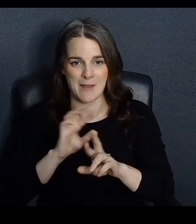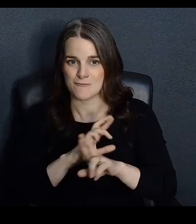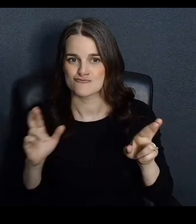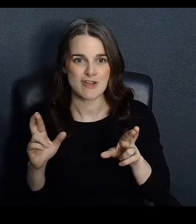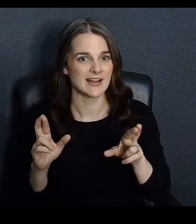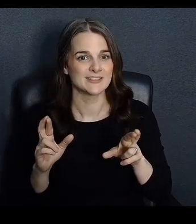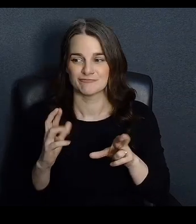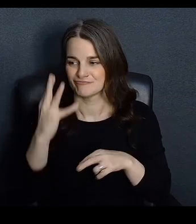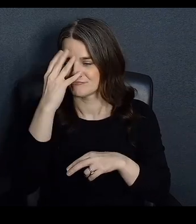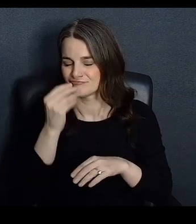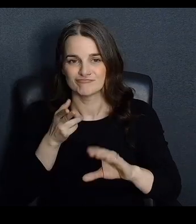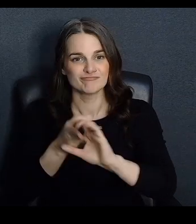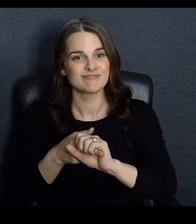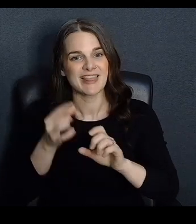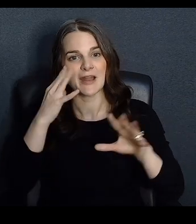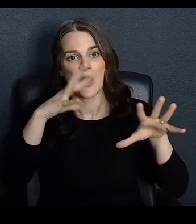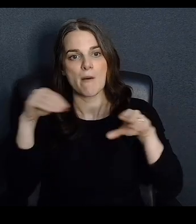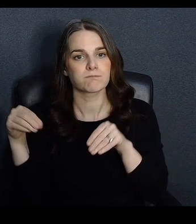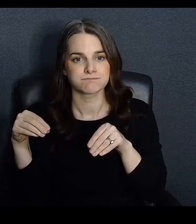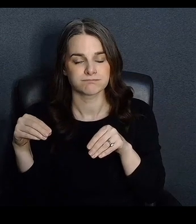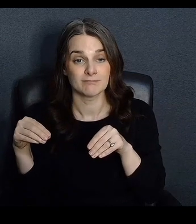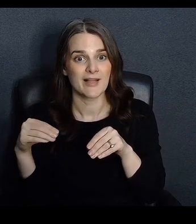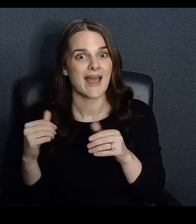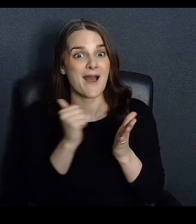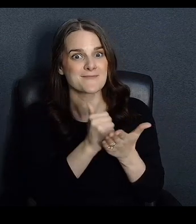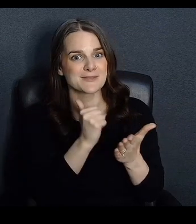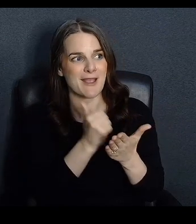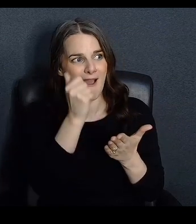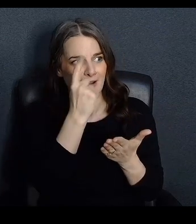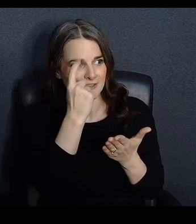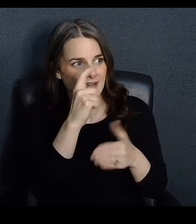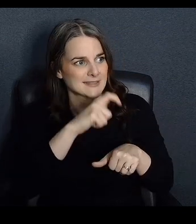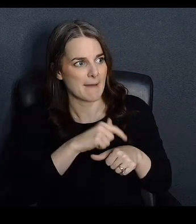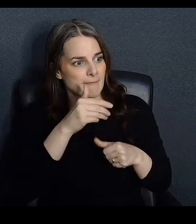And that's helping me to have a more tangible understanding of the passage of time, and how much time I have left.